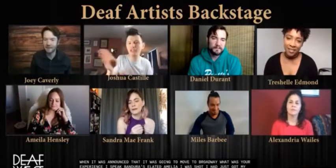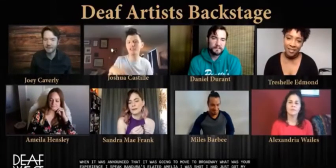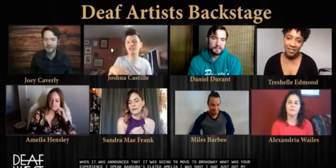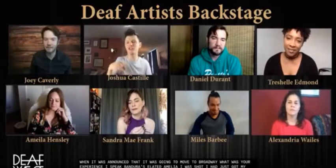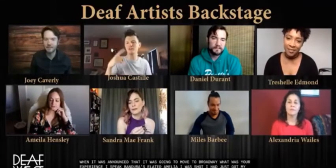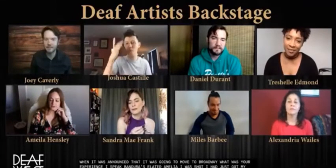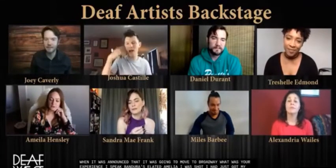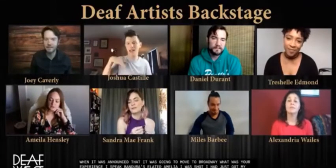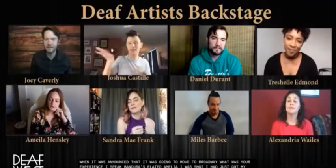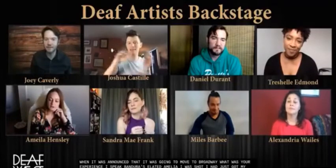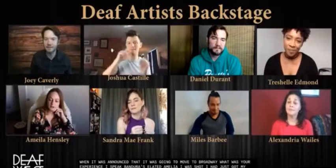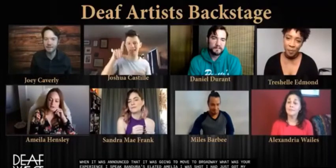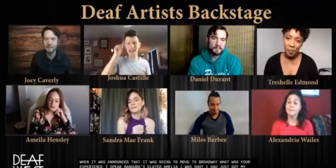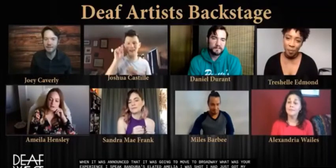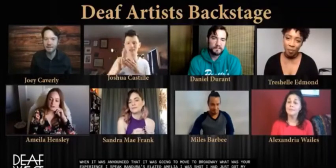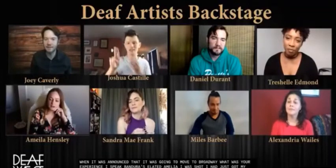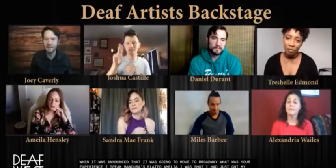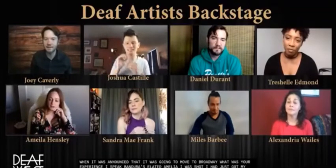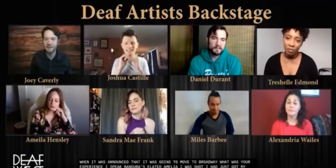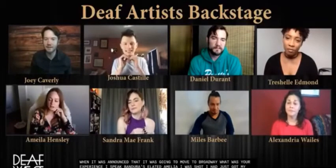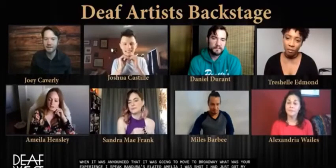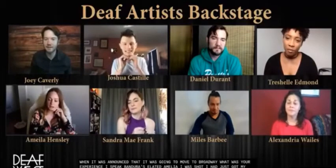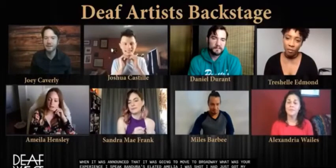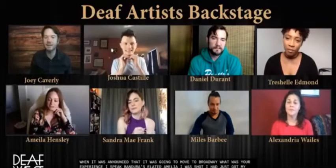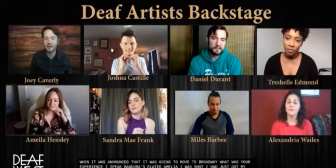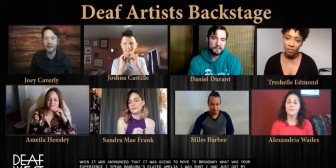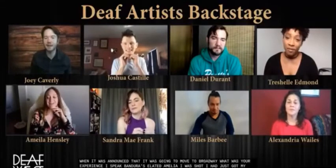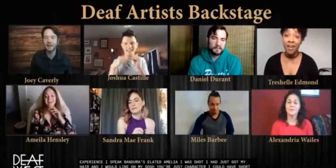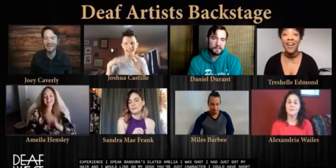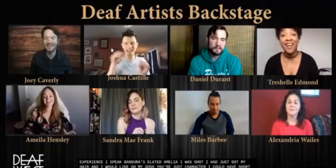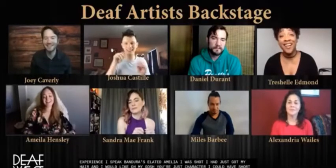Josh: When I told my family that I wanted to be an actor and that I was leaving Gallaudet.